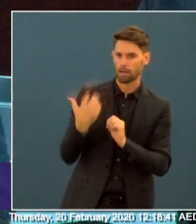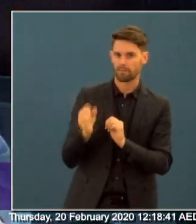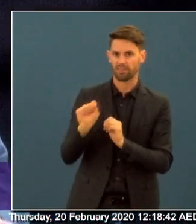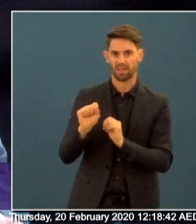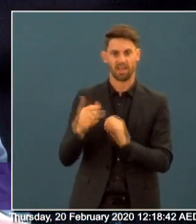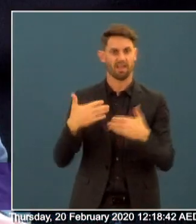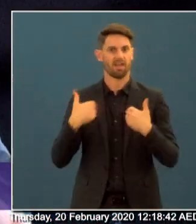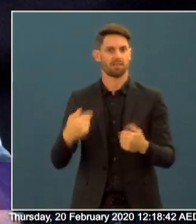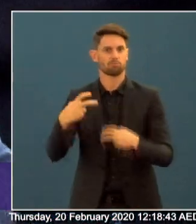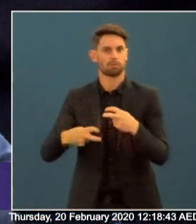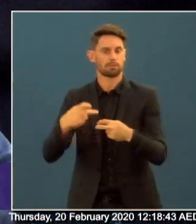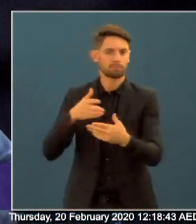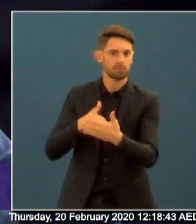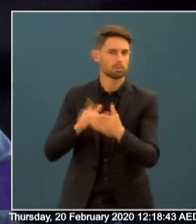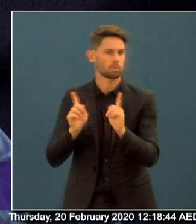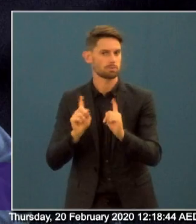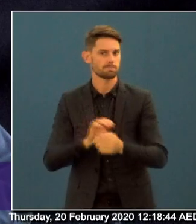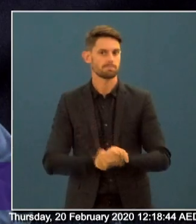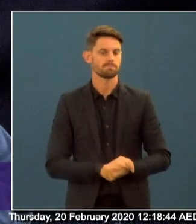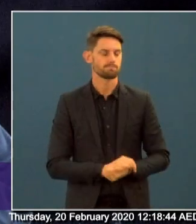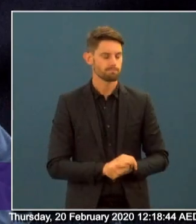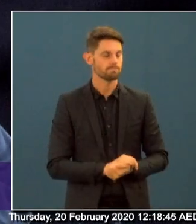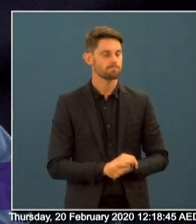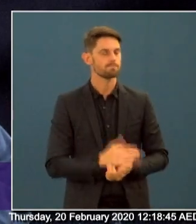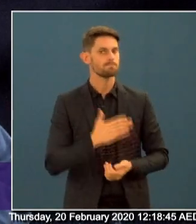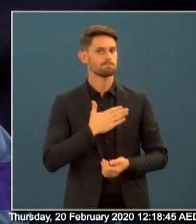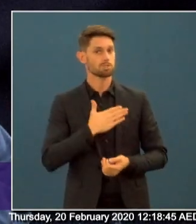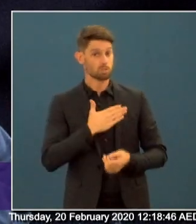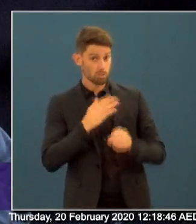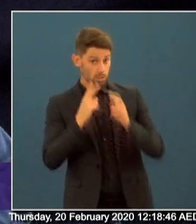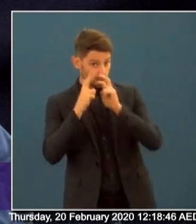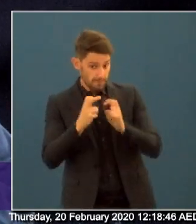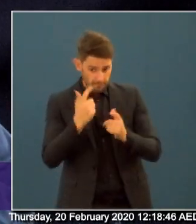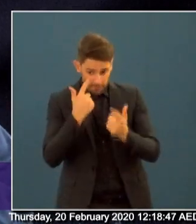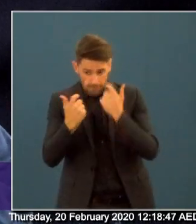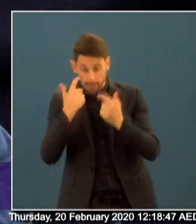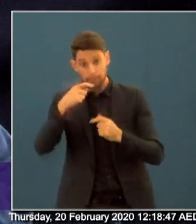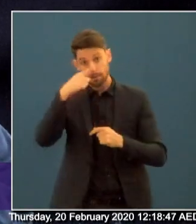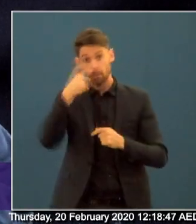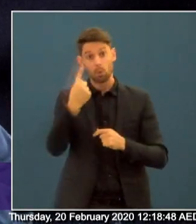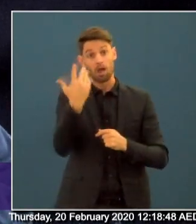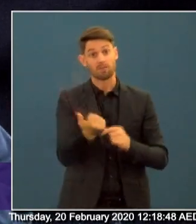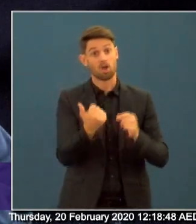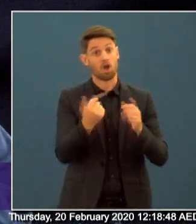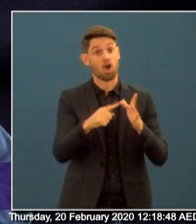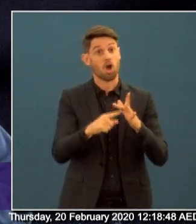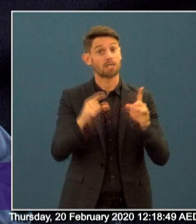The key findings from the research were that people with intellectual disability are over-represented in New South Wales